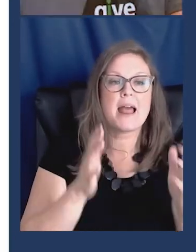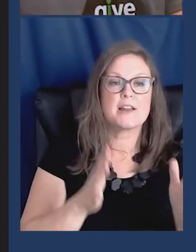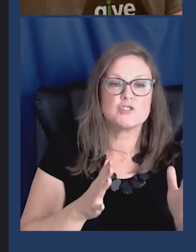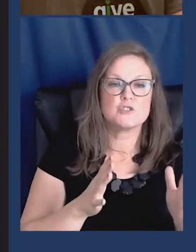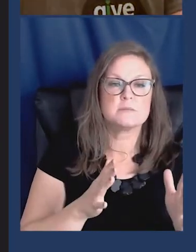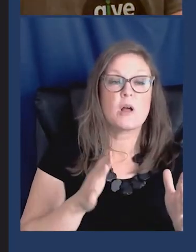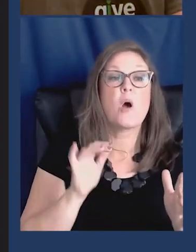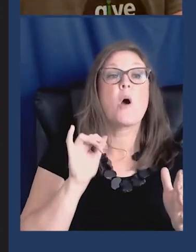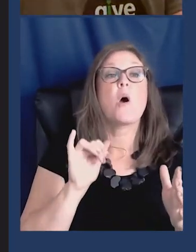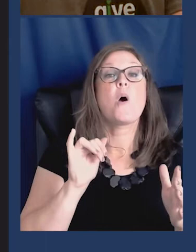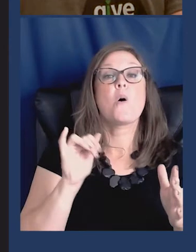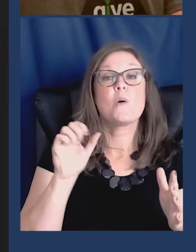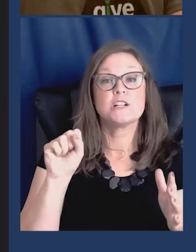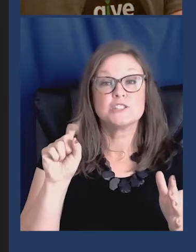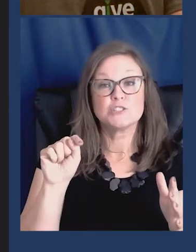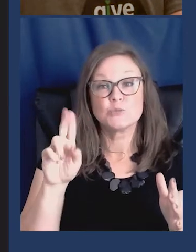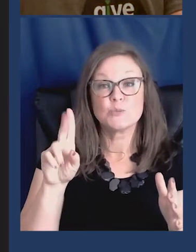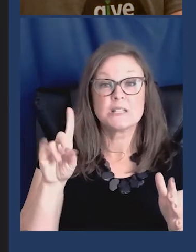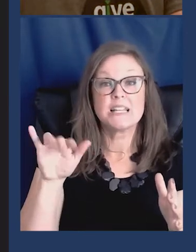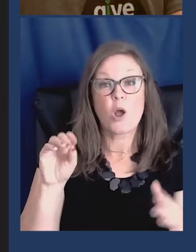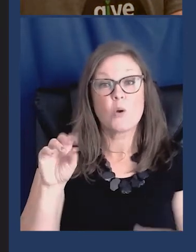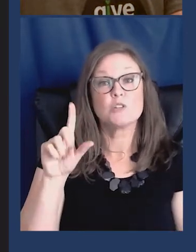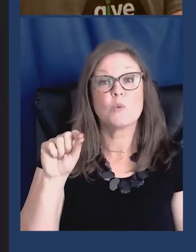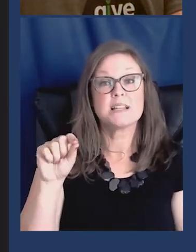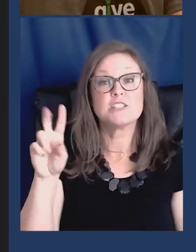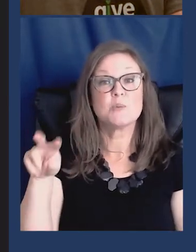Yes, I installed that just earlier in the month.